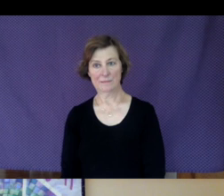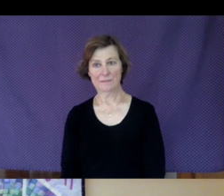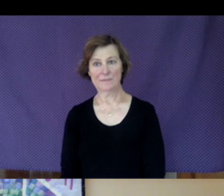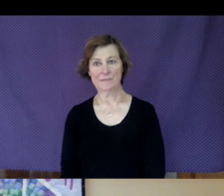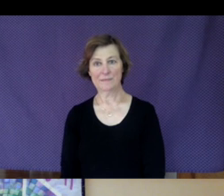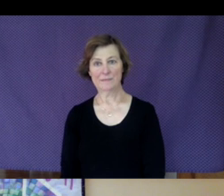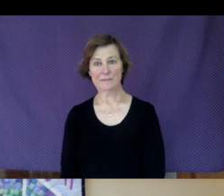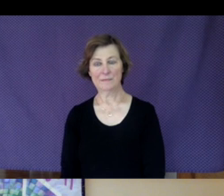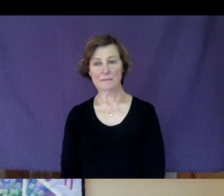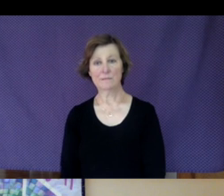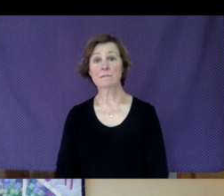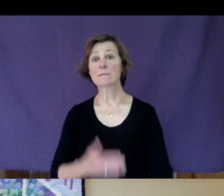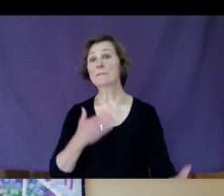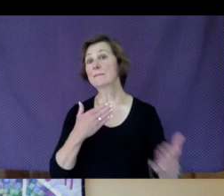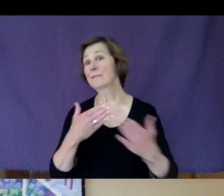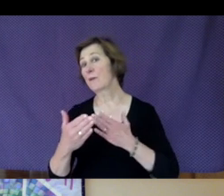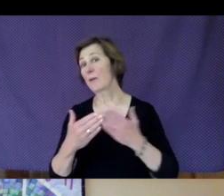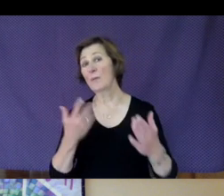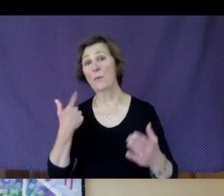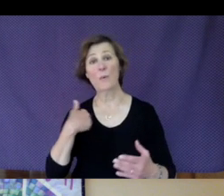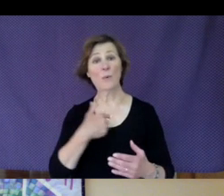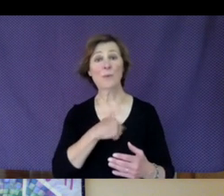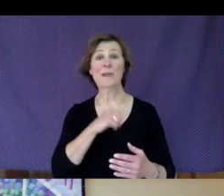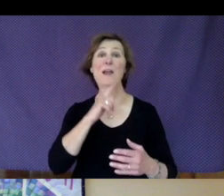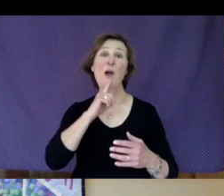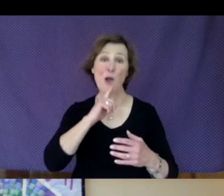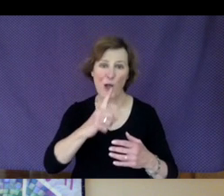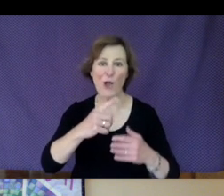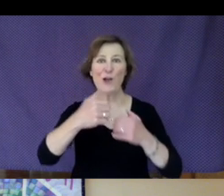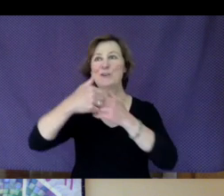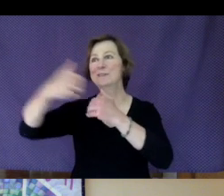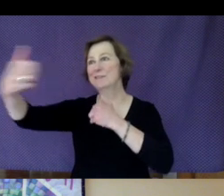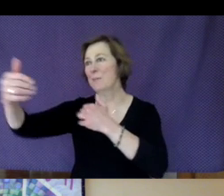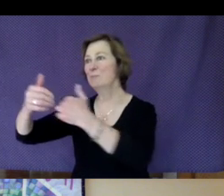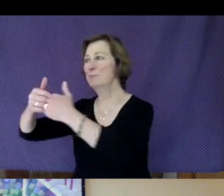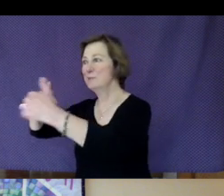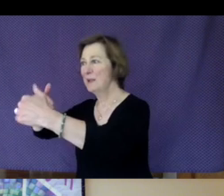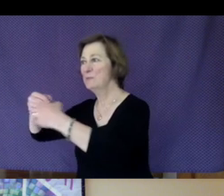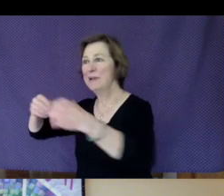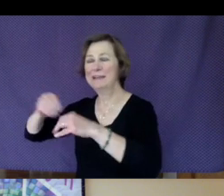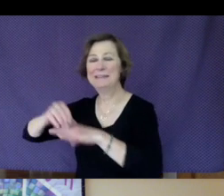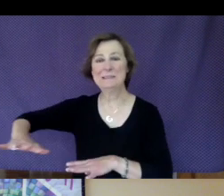Although we are Separated in space we are together